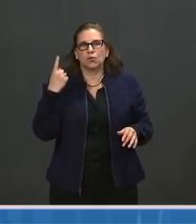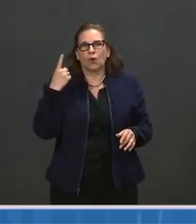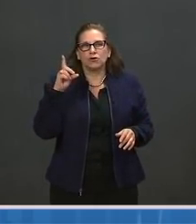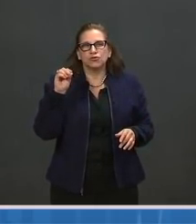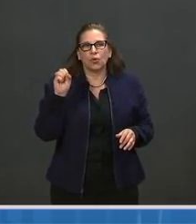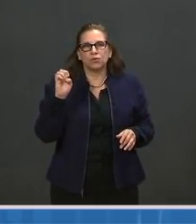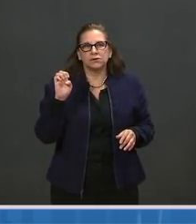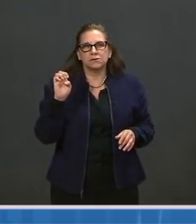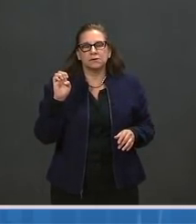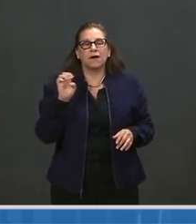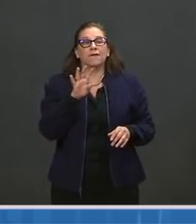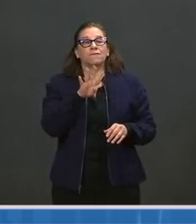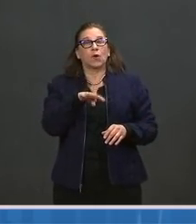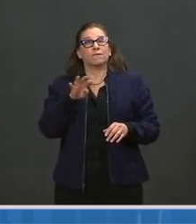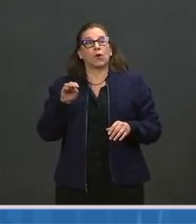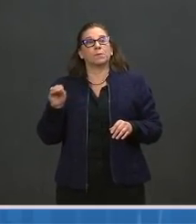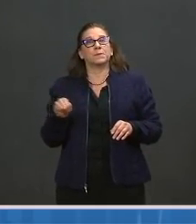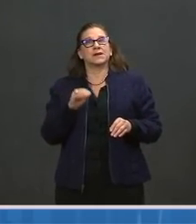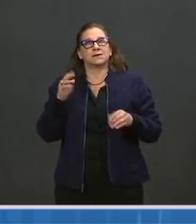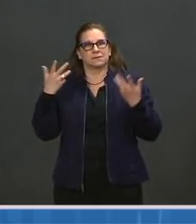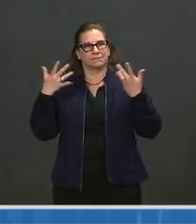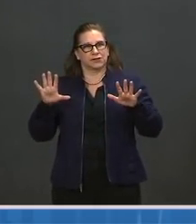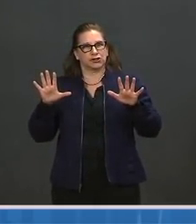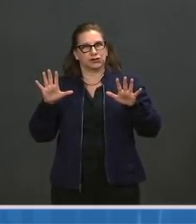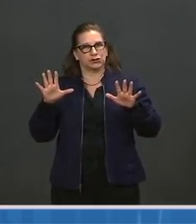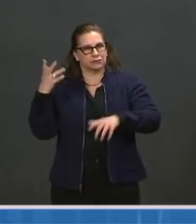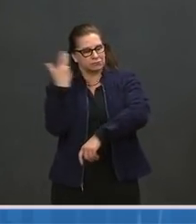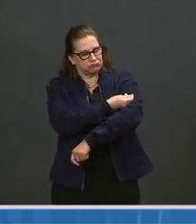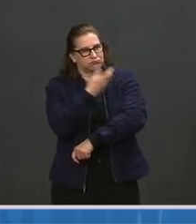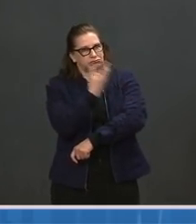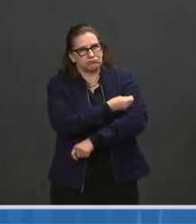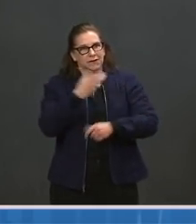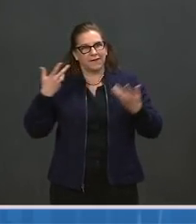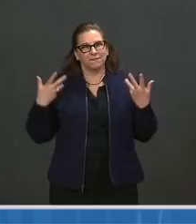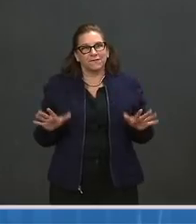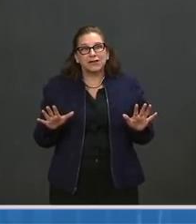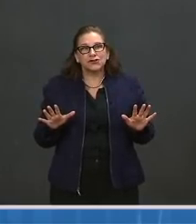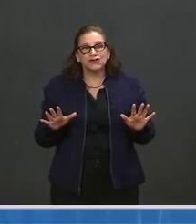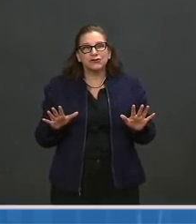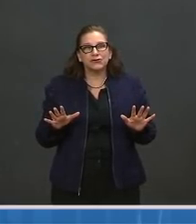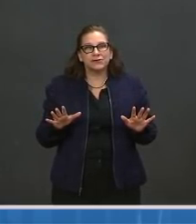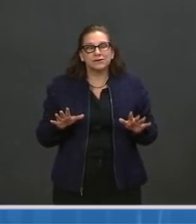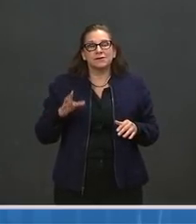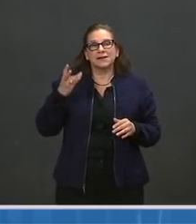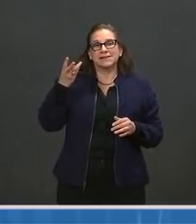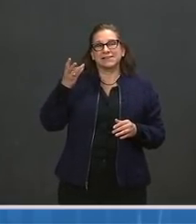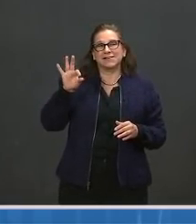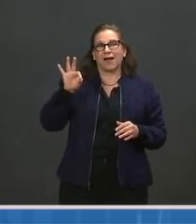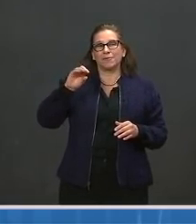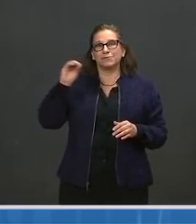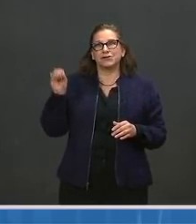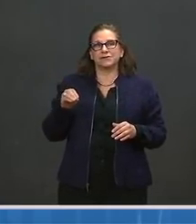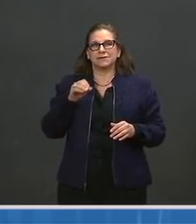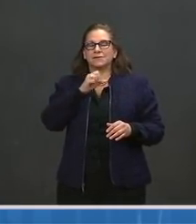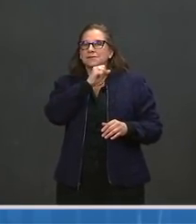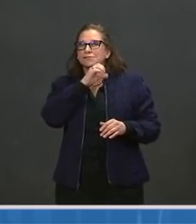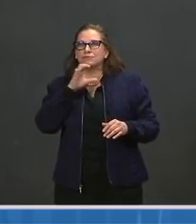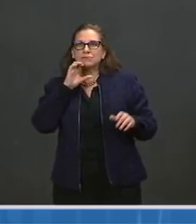Nearly 69 percent of seniors have now received their first vaccination, and 42 percent are fully vaccinated.